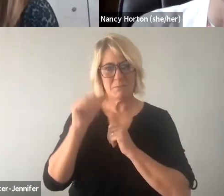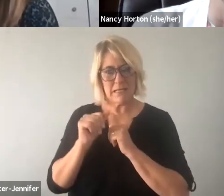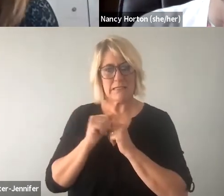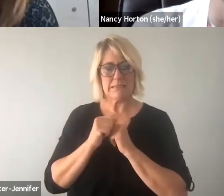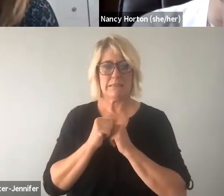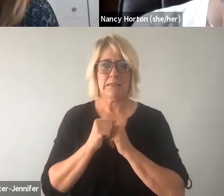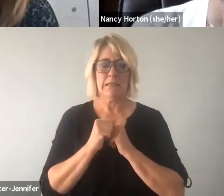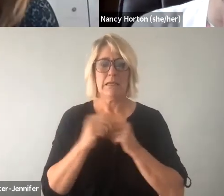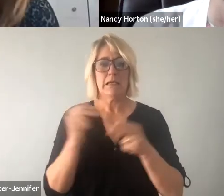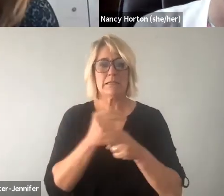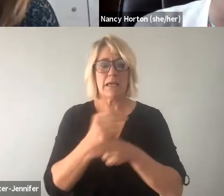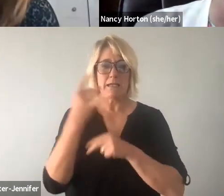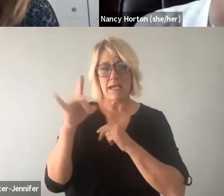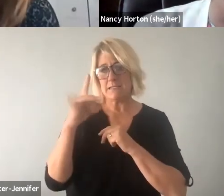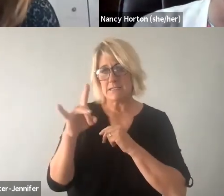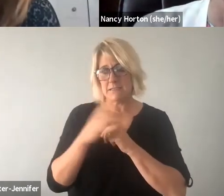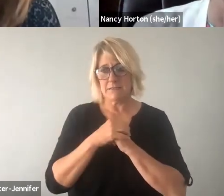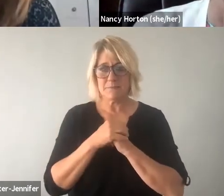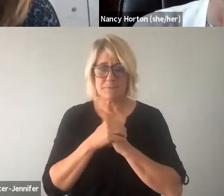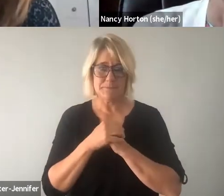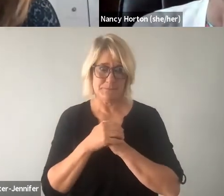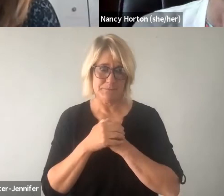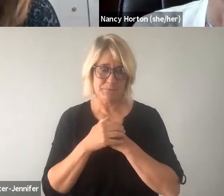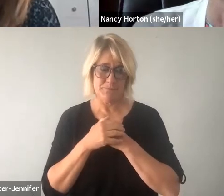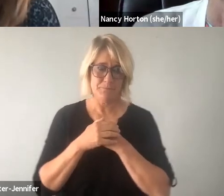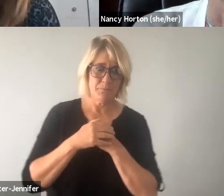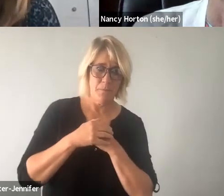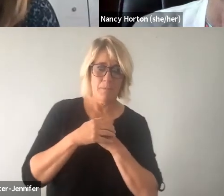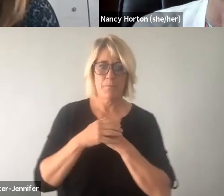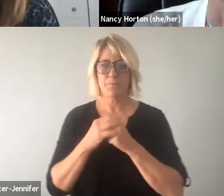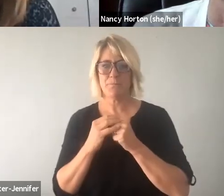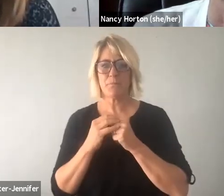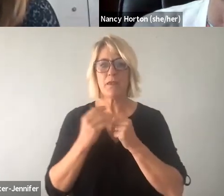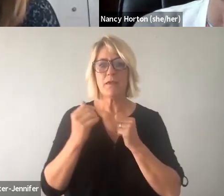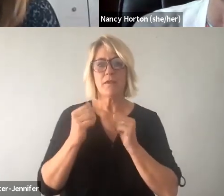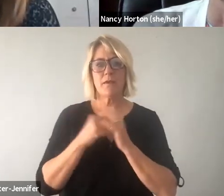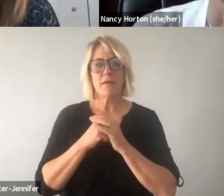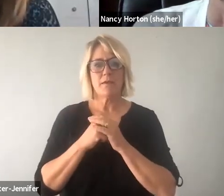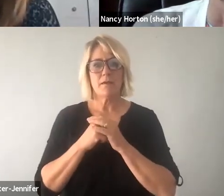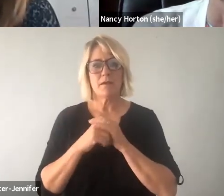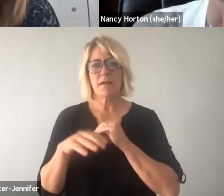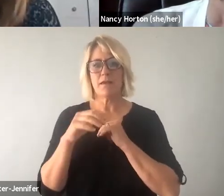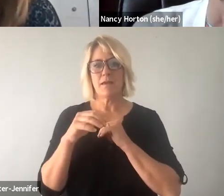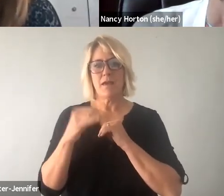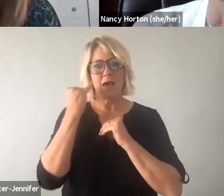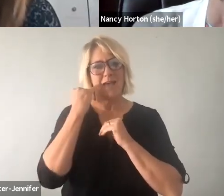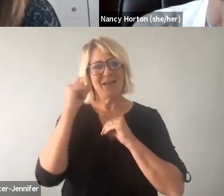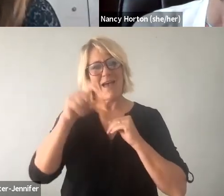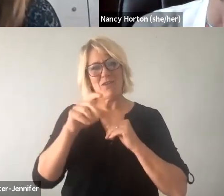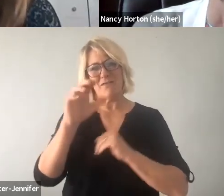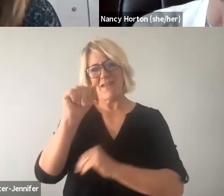that might cause problems and provide barriers for people with disabilities.